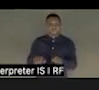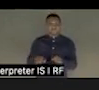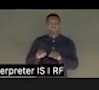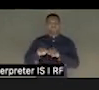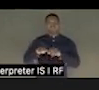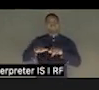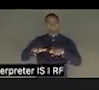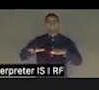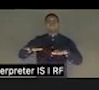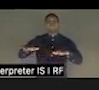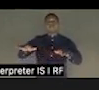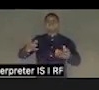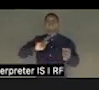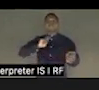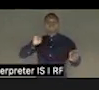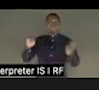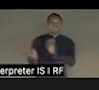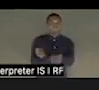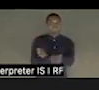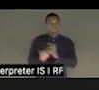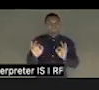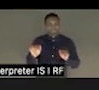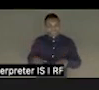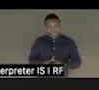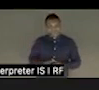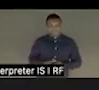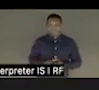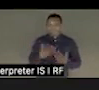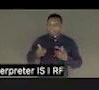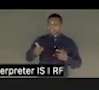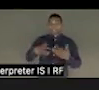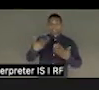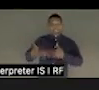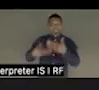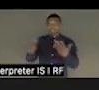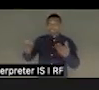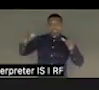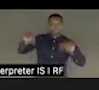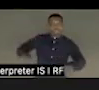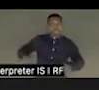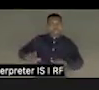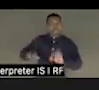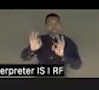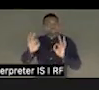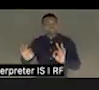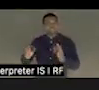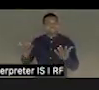or no one is involved, in the product development then it's the users who have to live with these bad solutions.